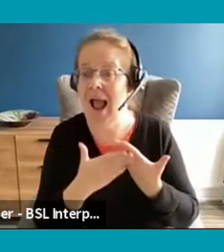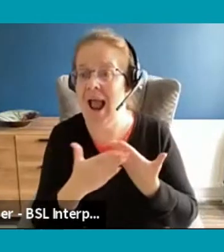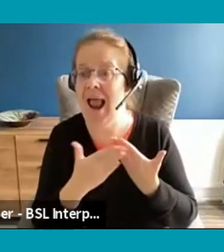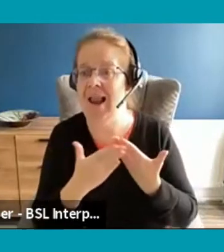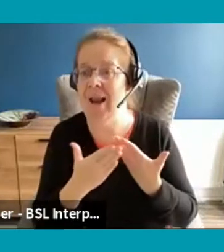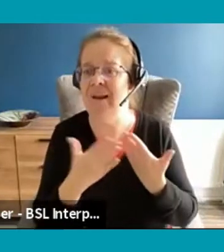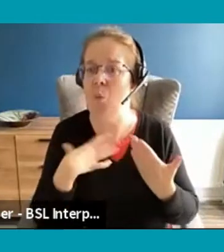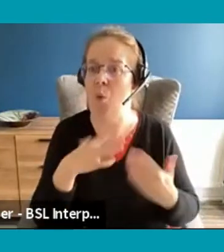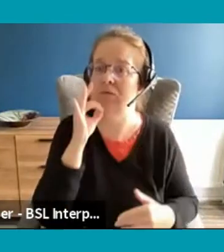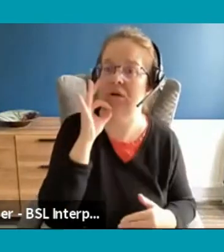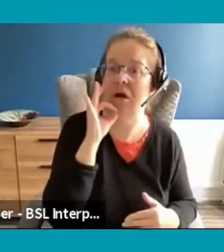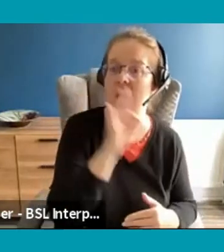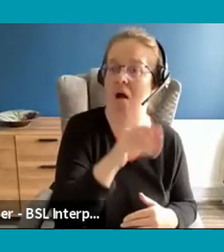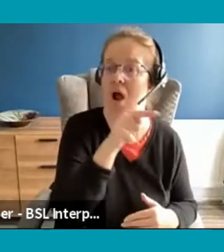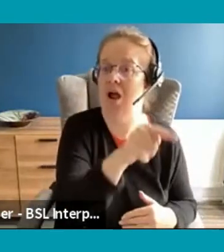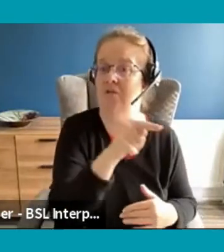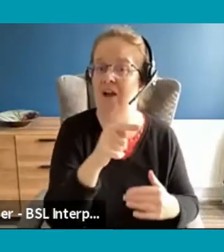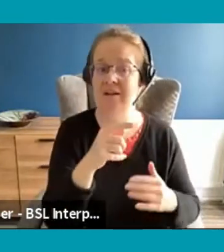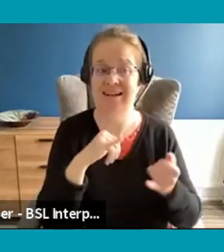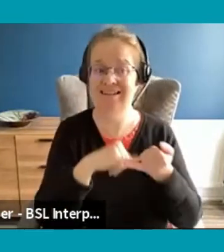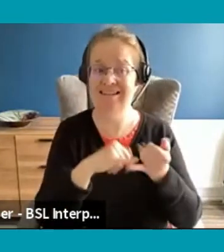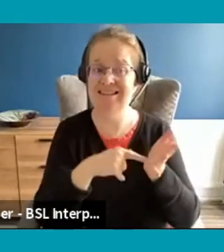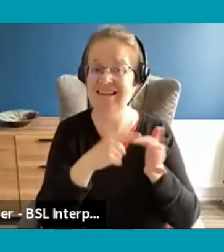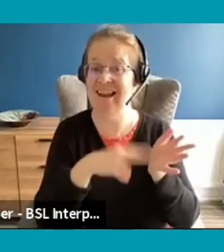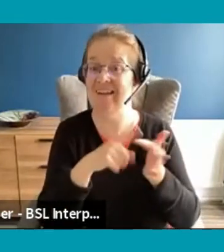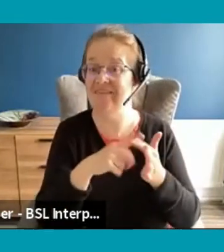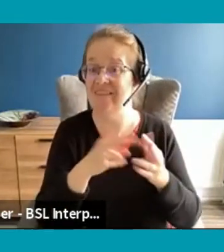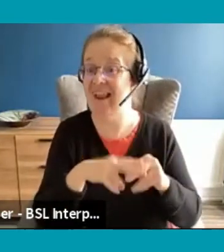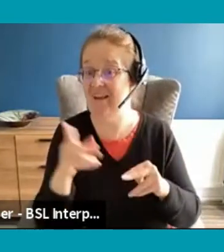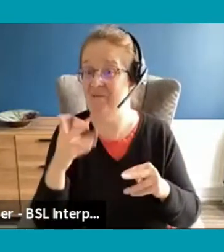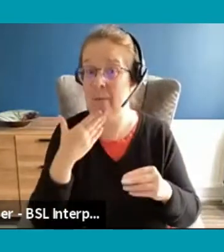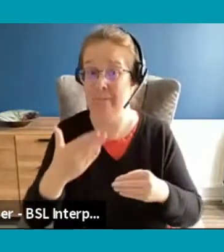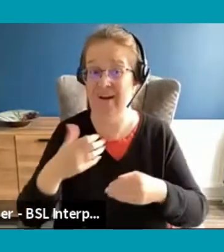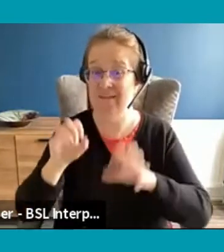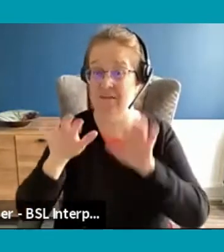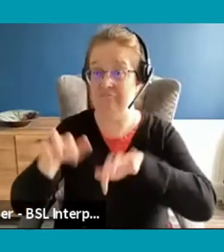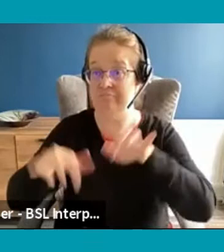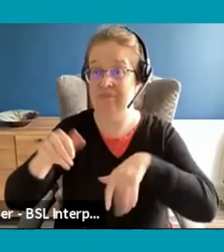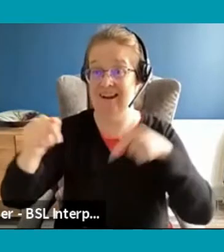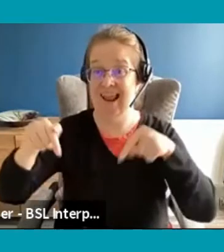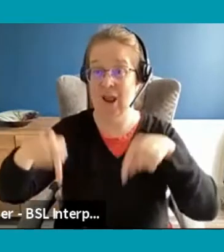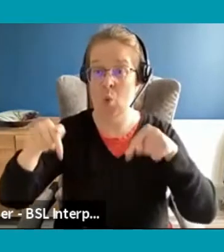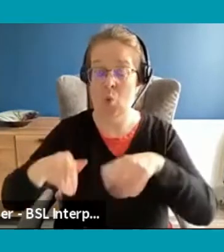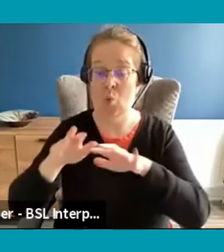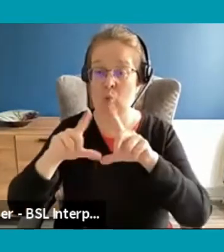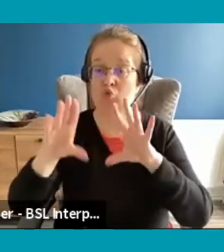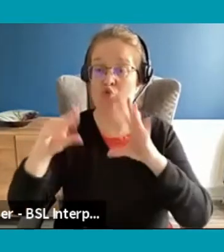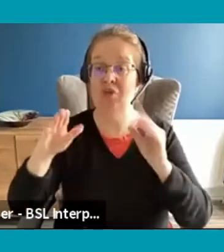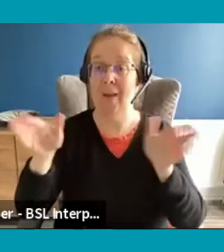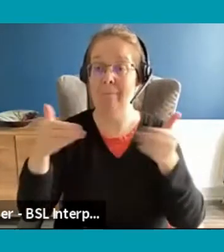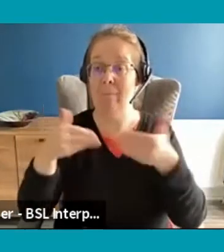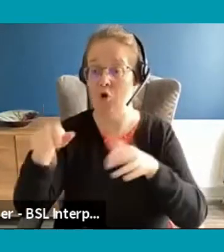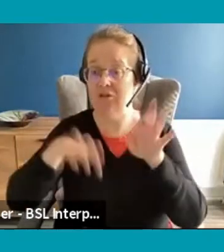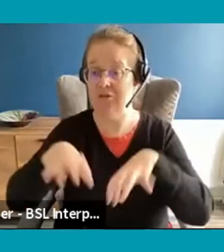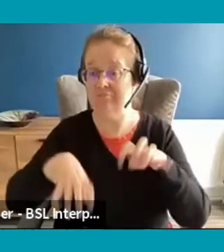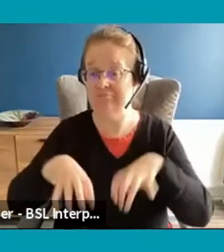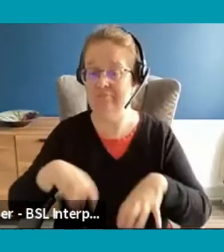they want to ask Steve at this point? If you do, please pop them into the. Chat box or to the Q&A box.